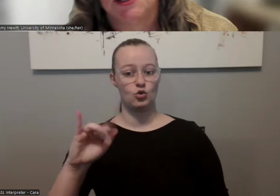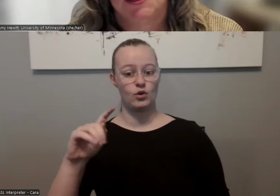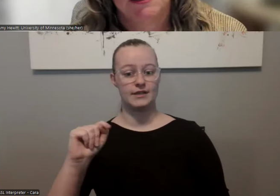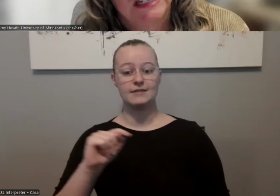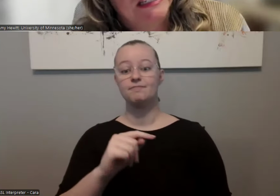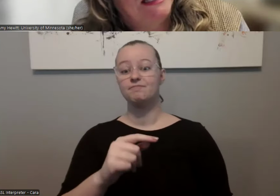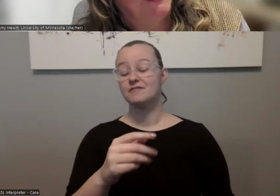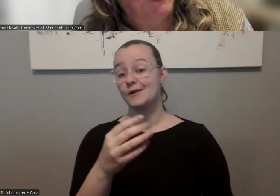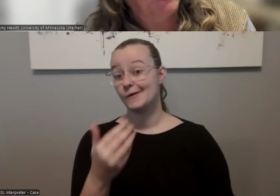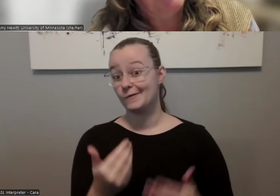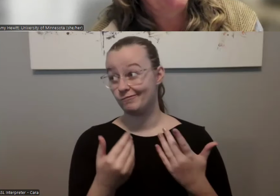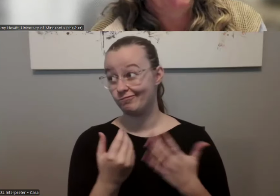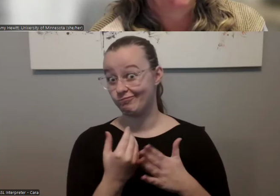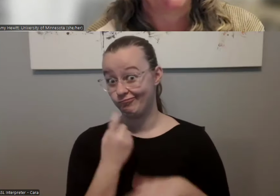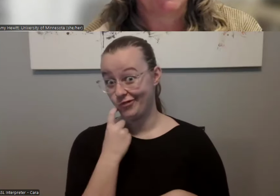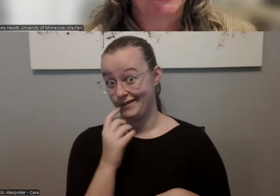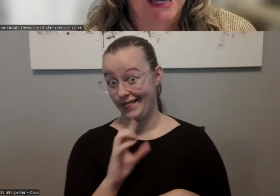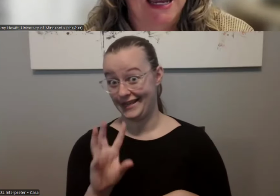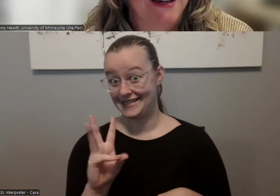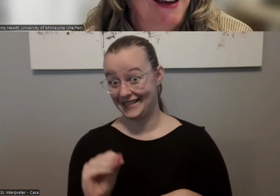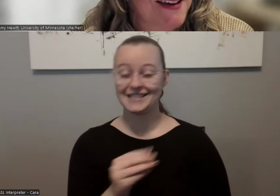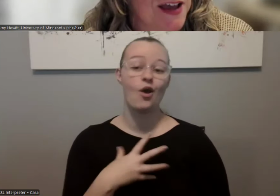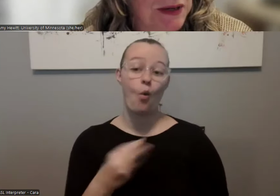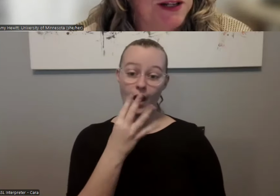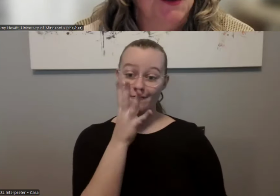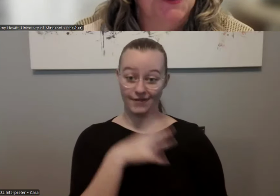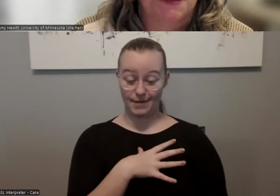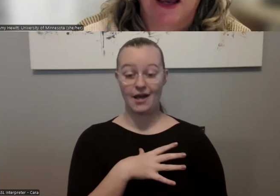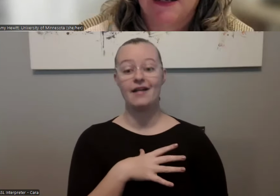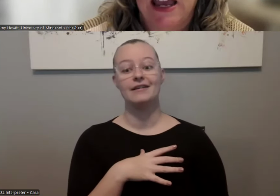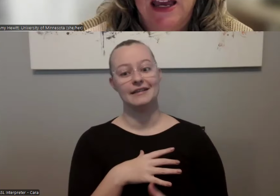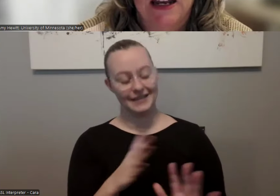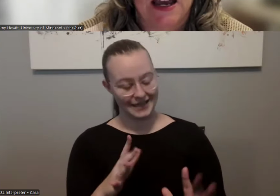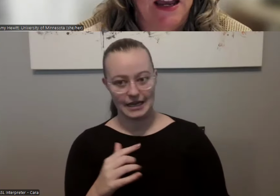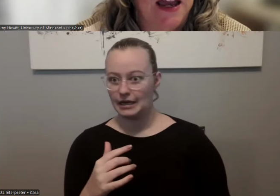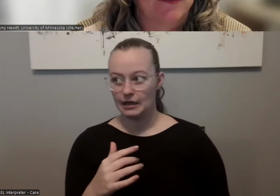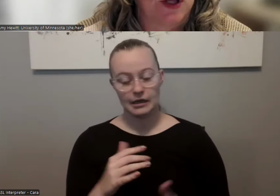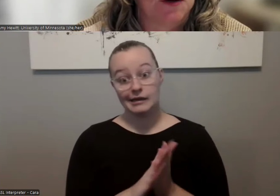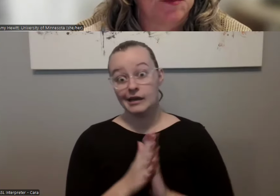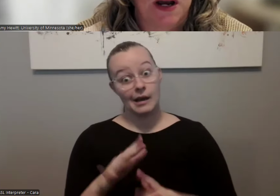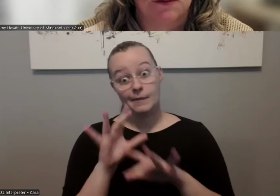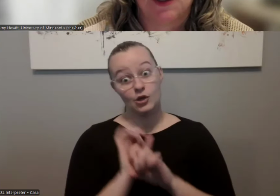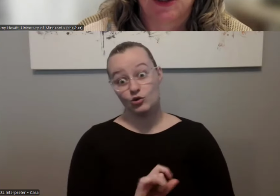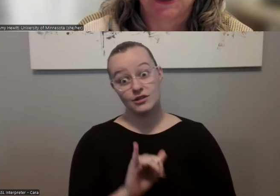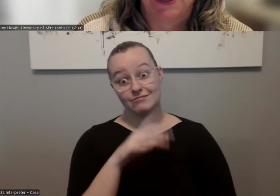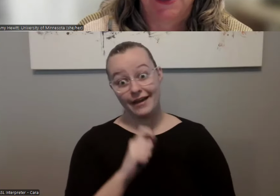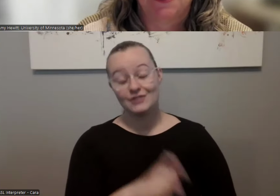anointed 60 year old as of a day, I'm getting used to that, and I have long brown